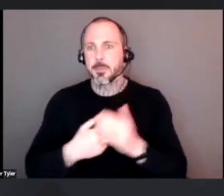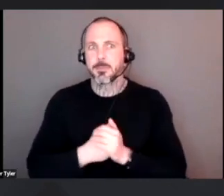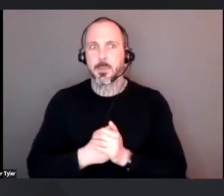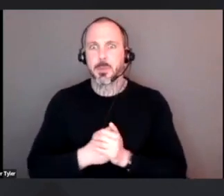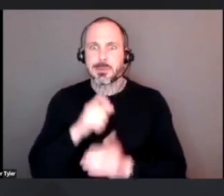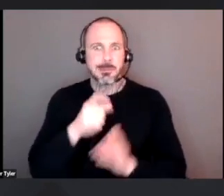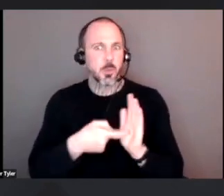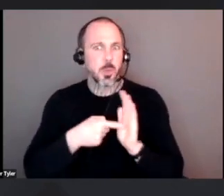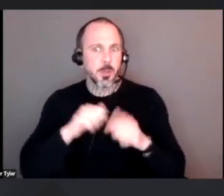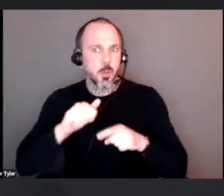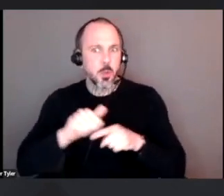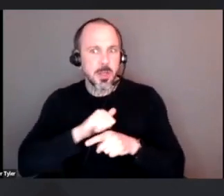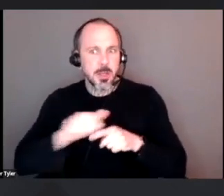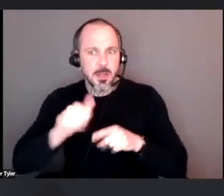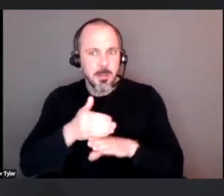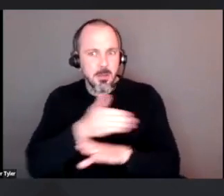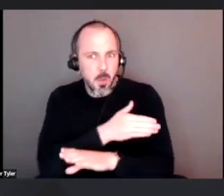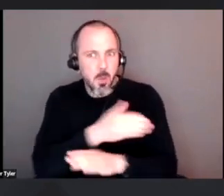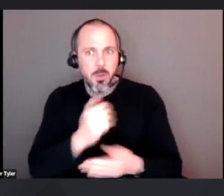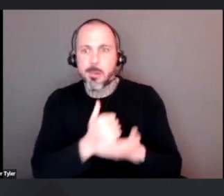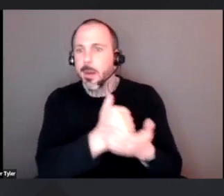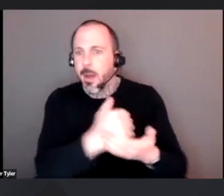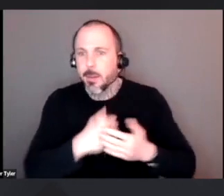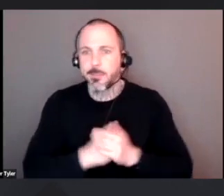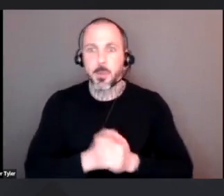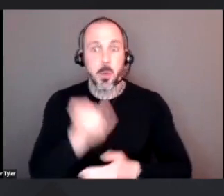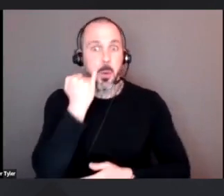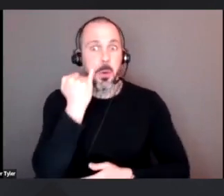or through some of the new tools that are being developed